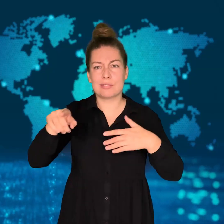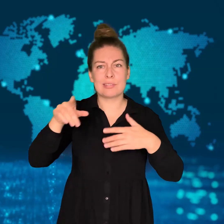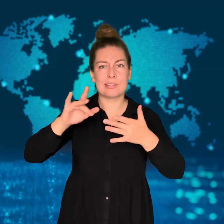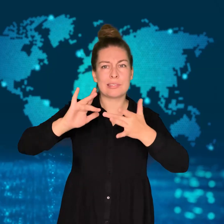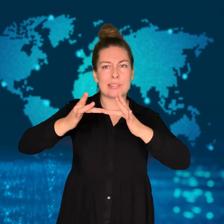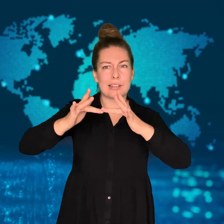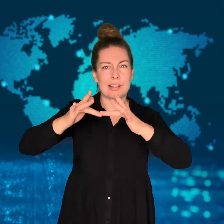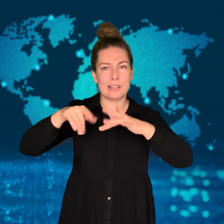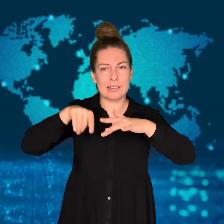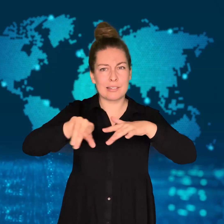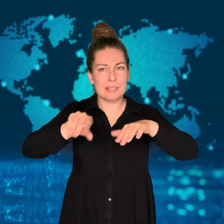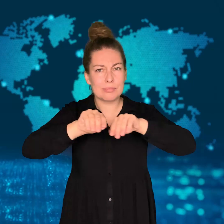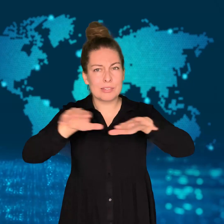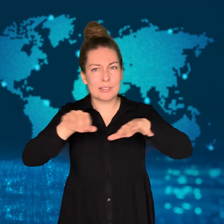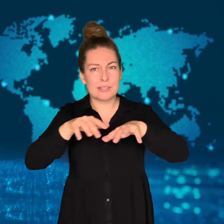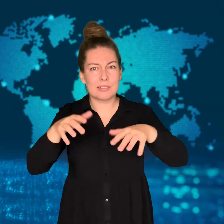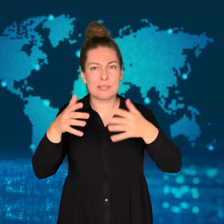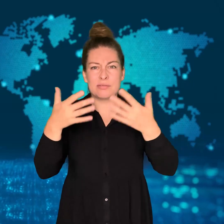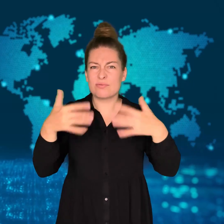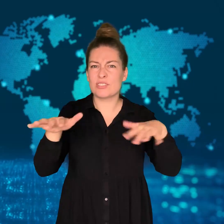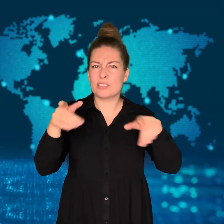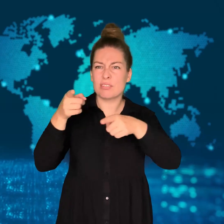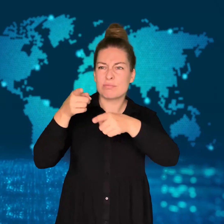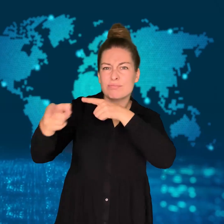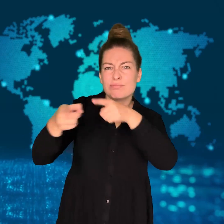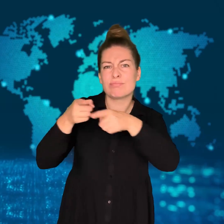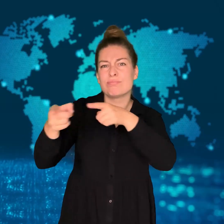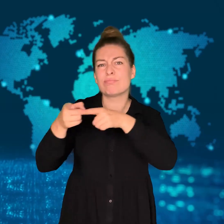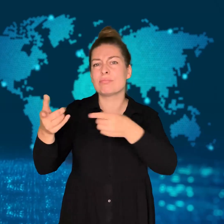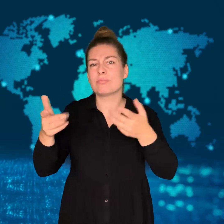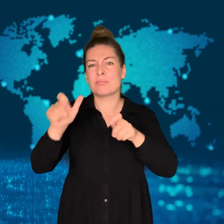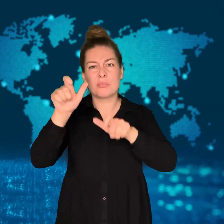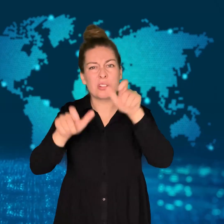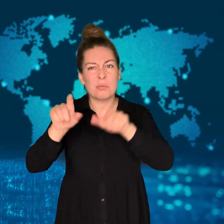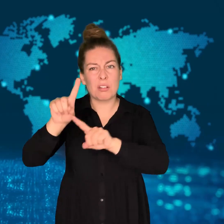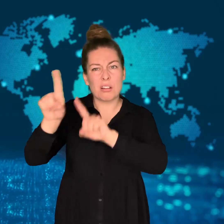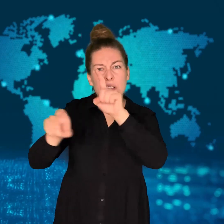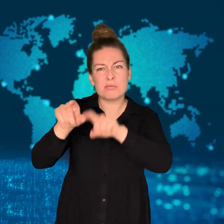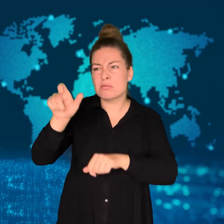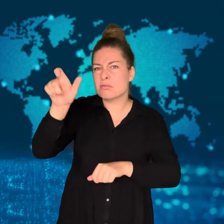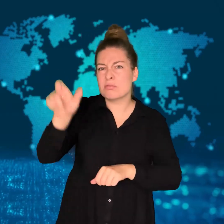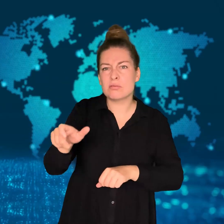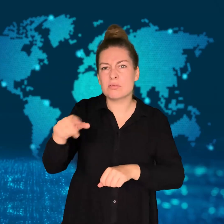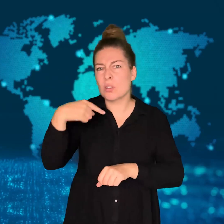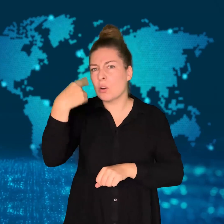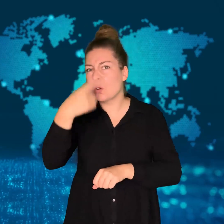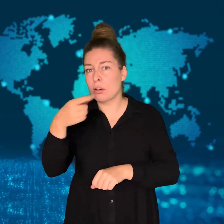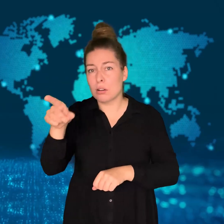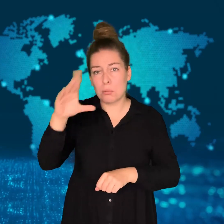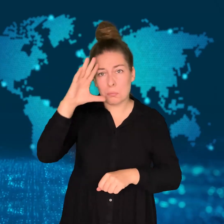as people asked questions about sexuality and gender.